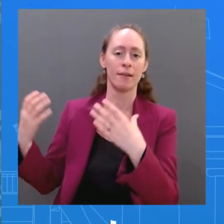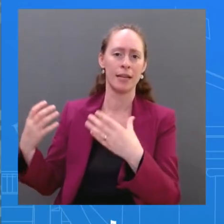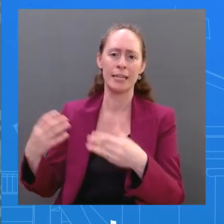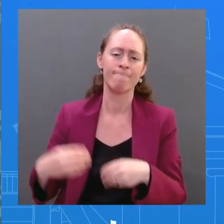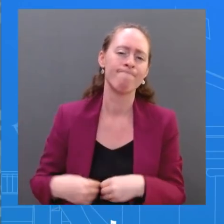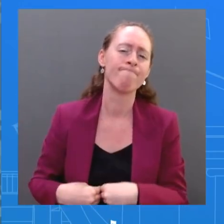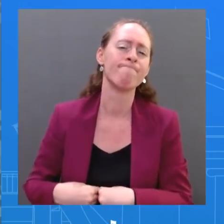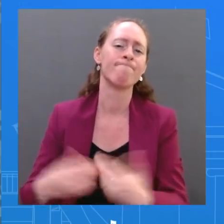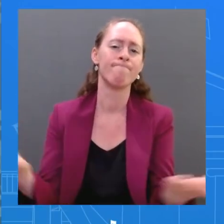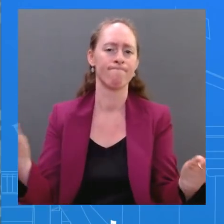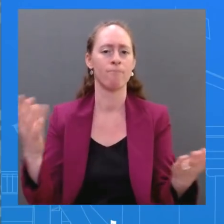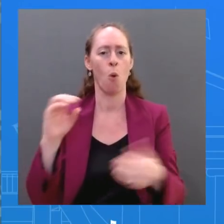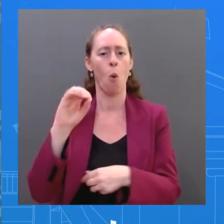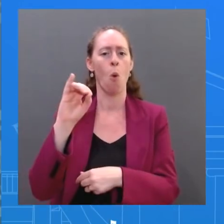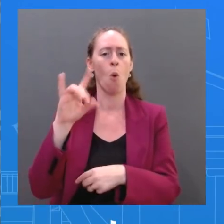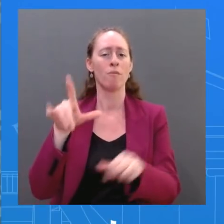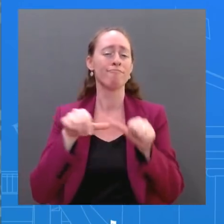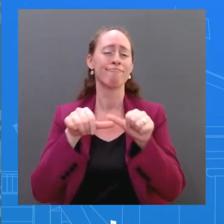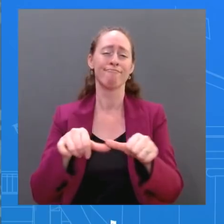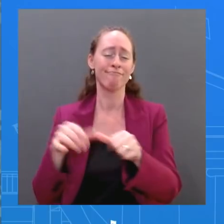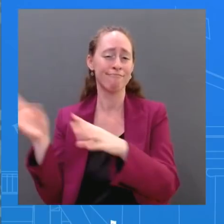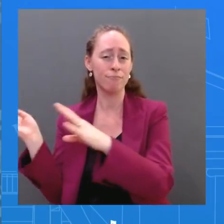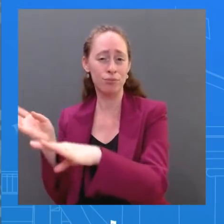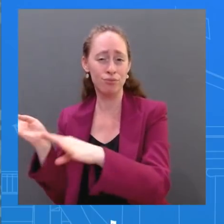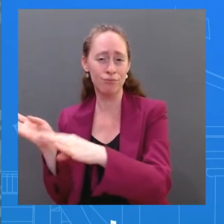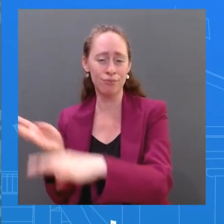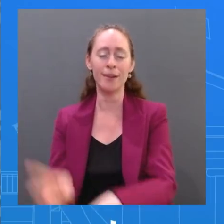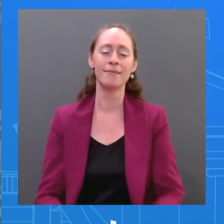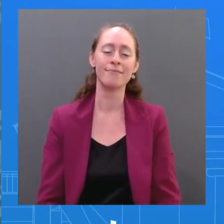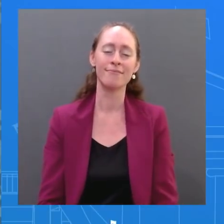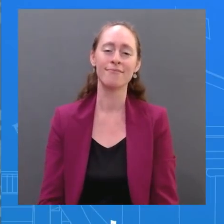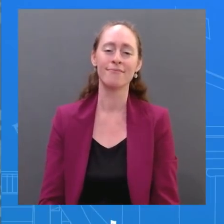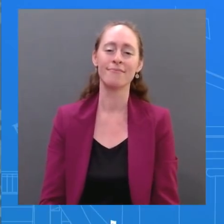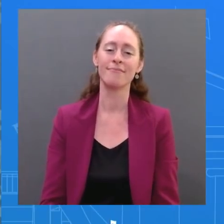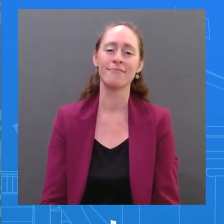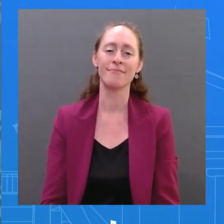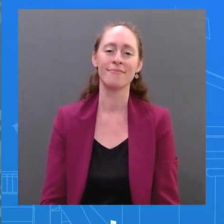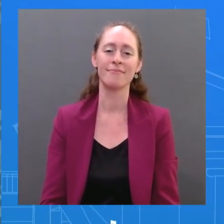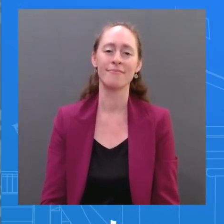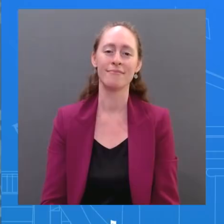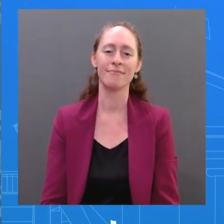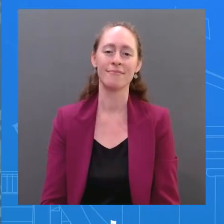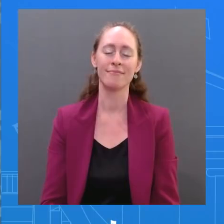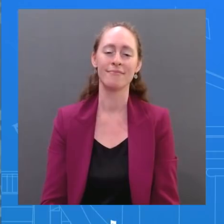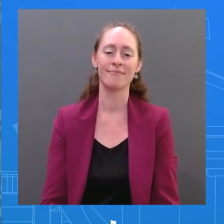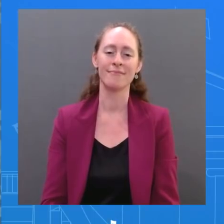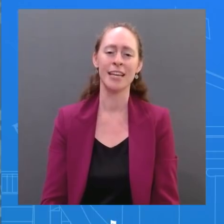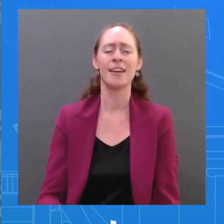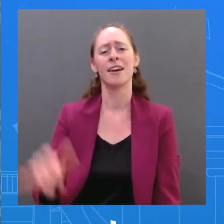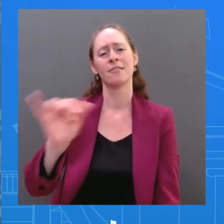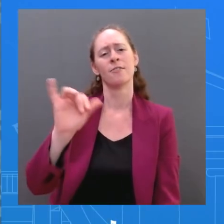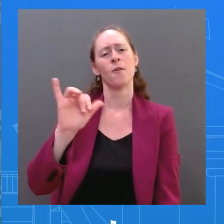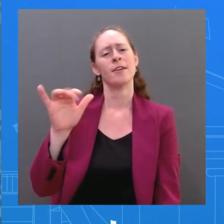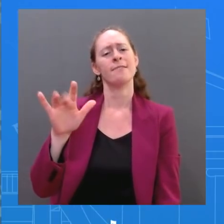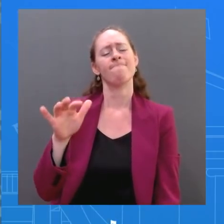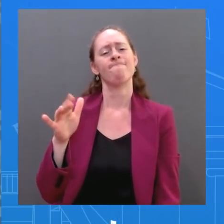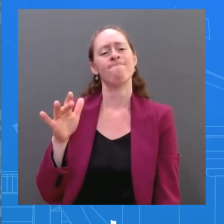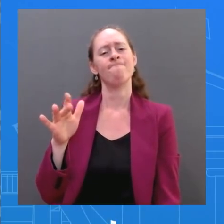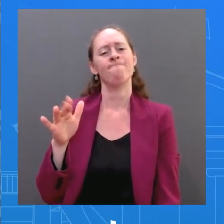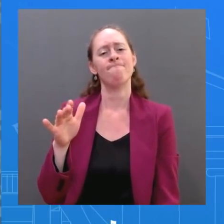That's why he is doing the bio- -- the home- -- homegrown biofuels -- the ethanol 15 -- making that available this summer,